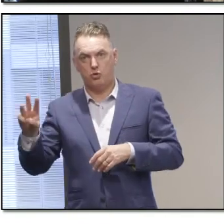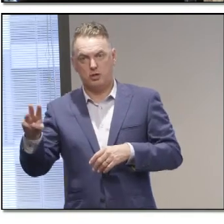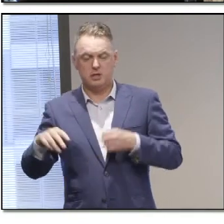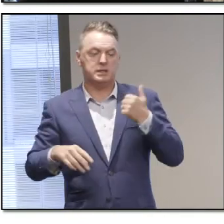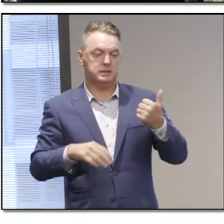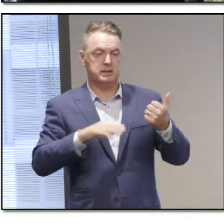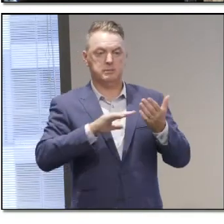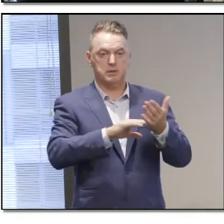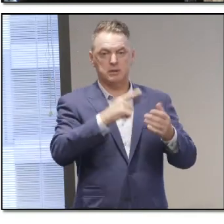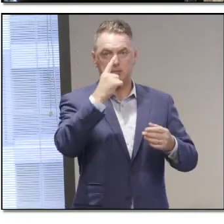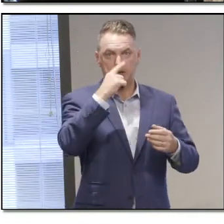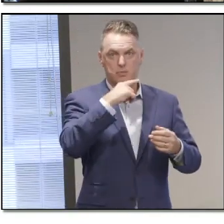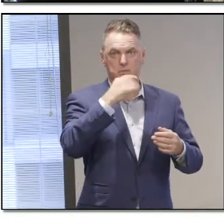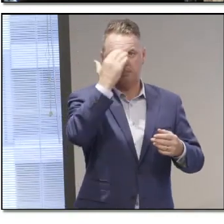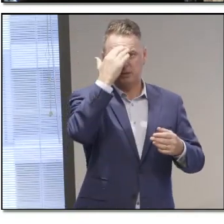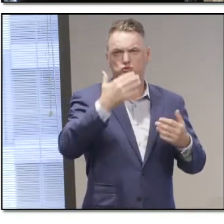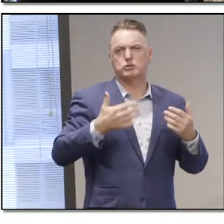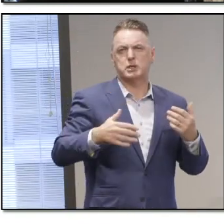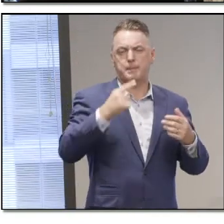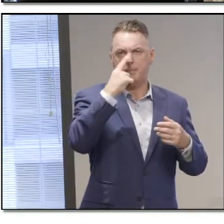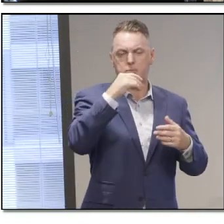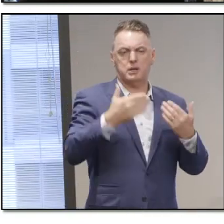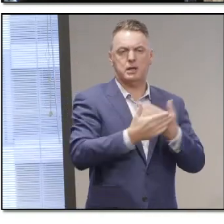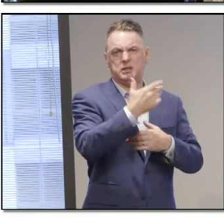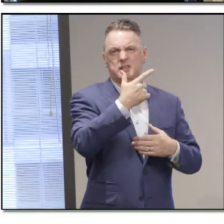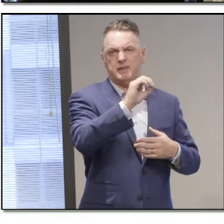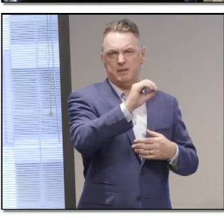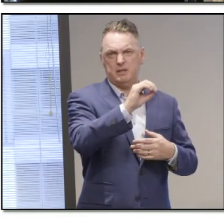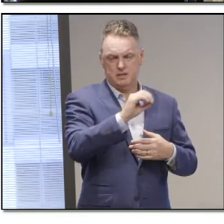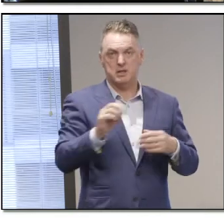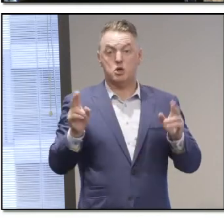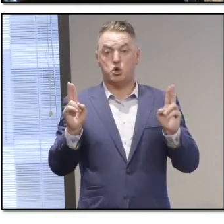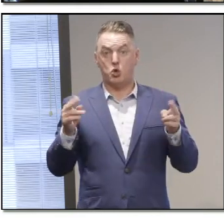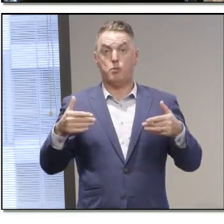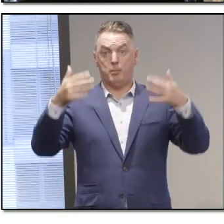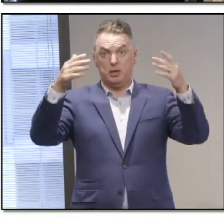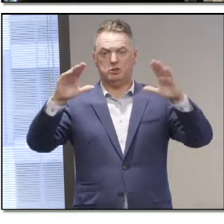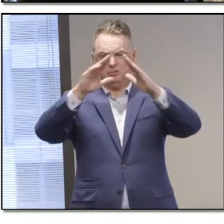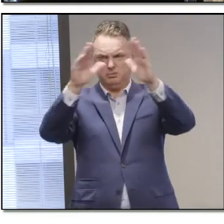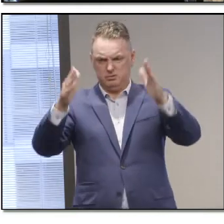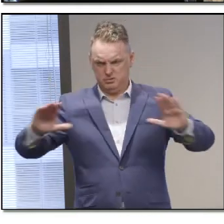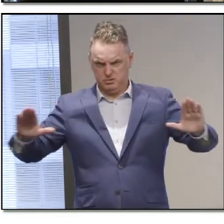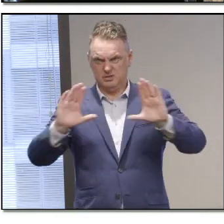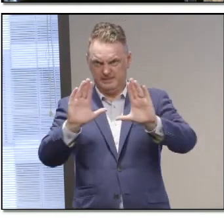mentally retarded with an IQ under 7, normal population distribution. If you shift the IQ curve